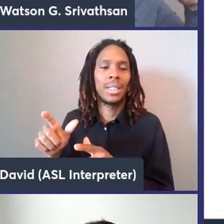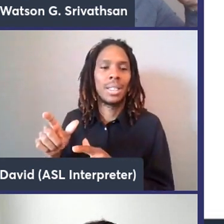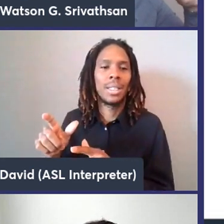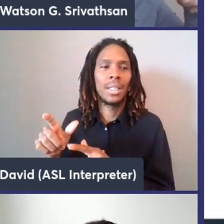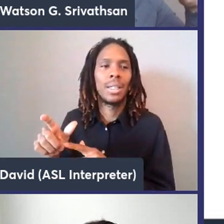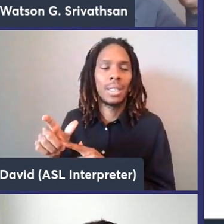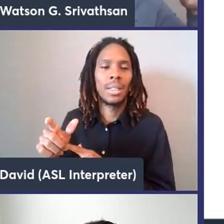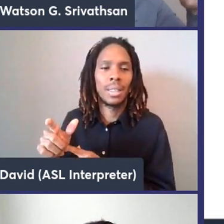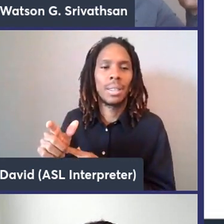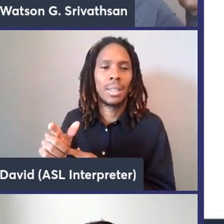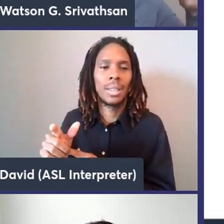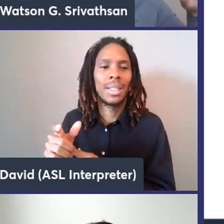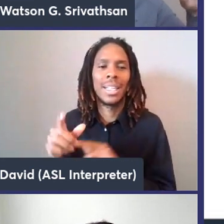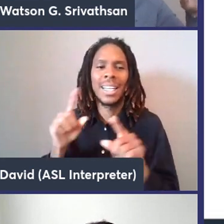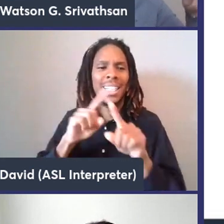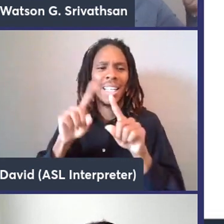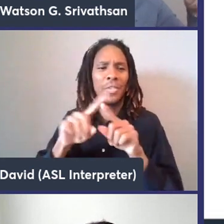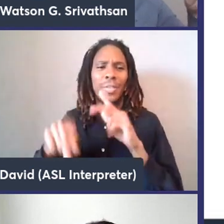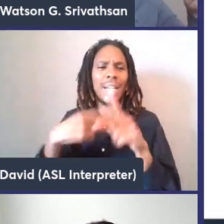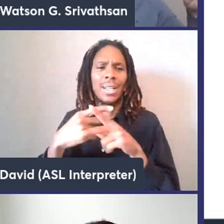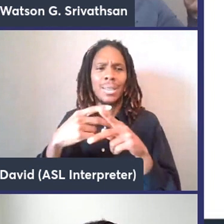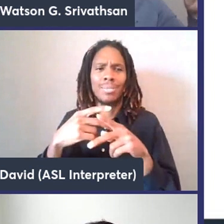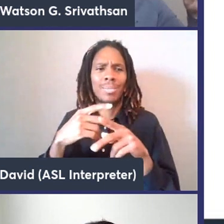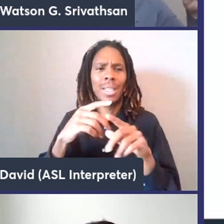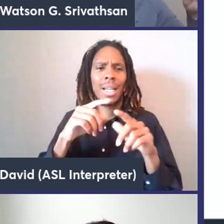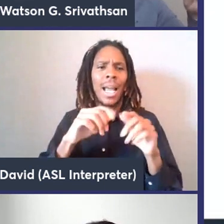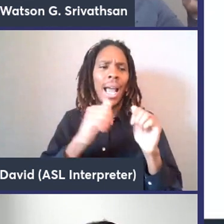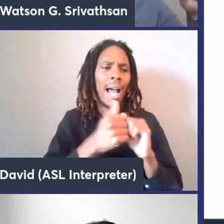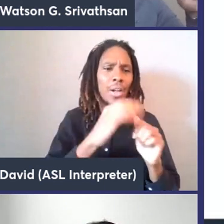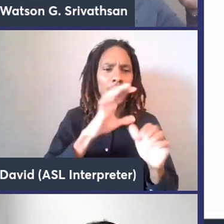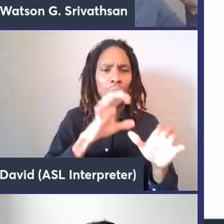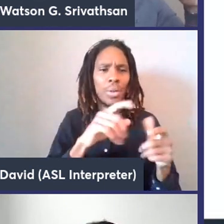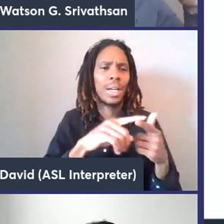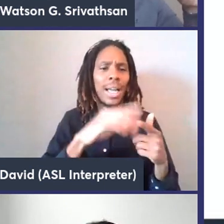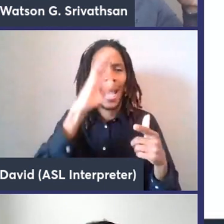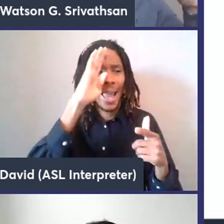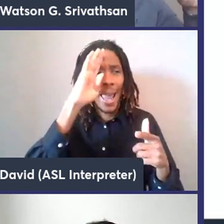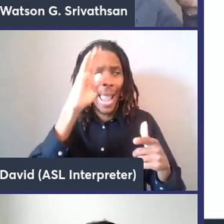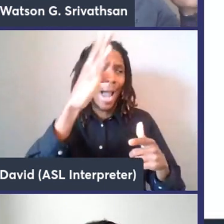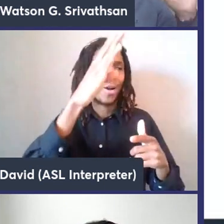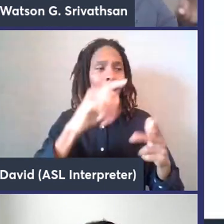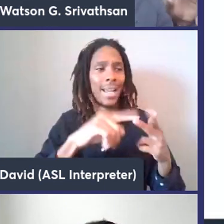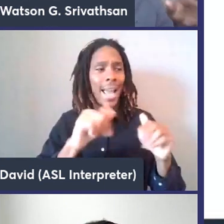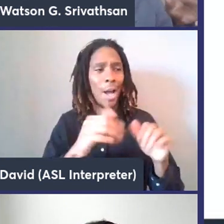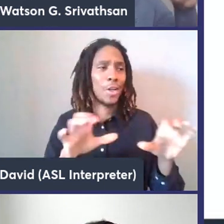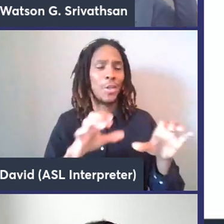These are different ways of saying, how are you? Like, how do you do, howdy, how's it going? And with parallel data,